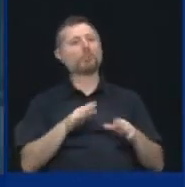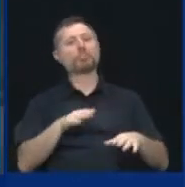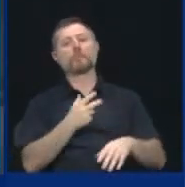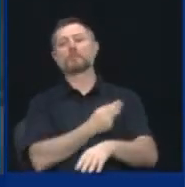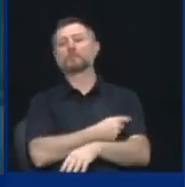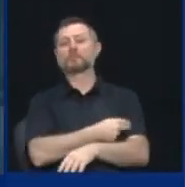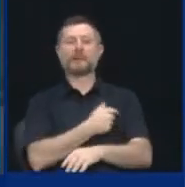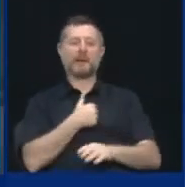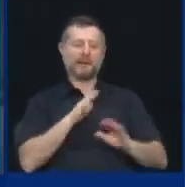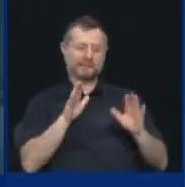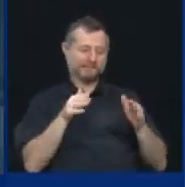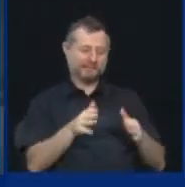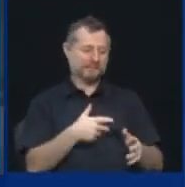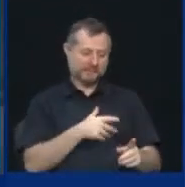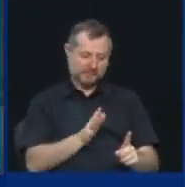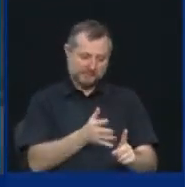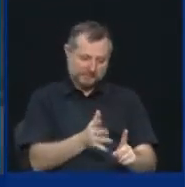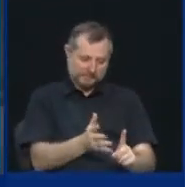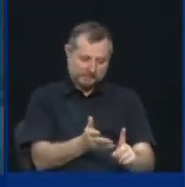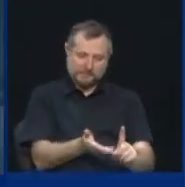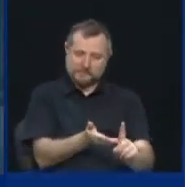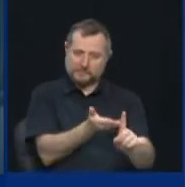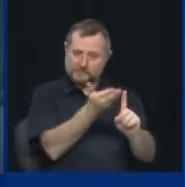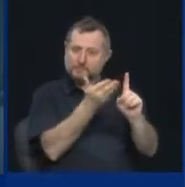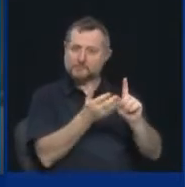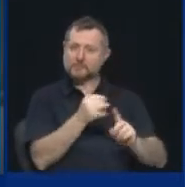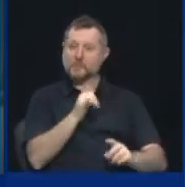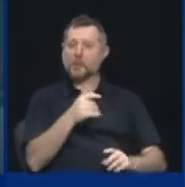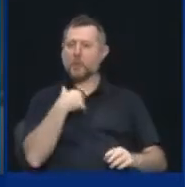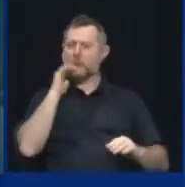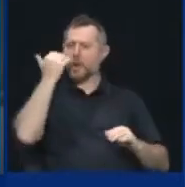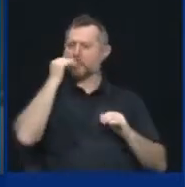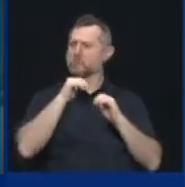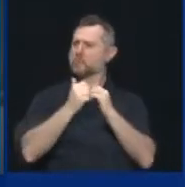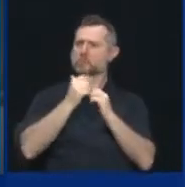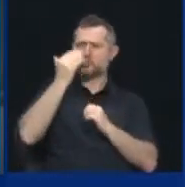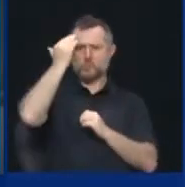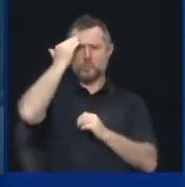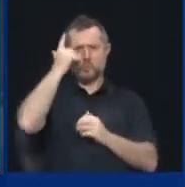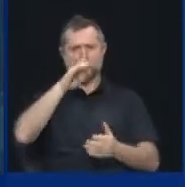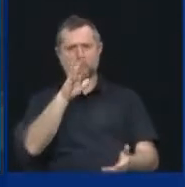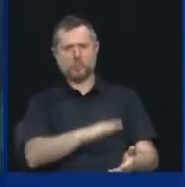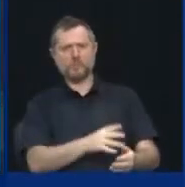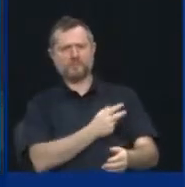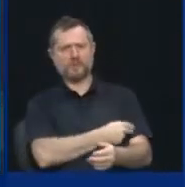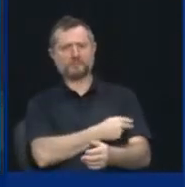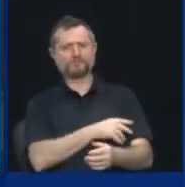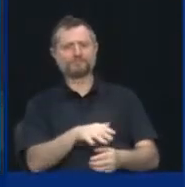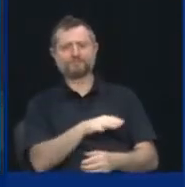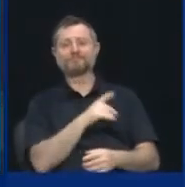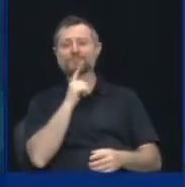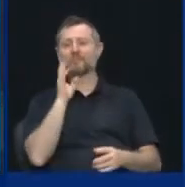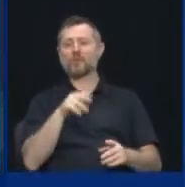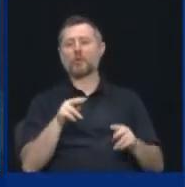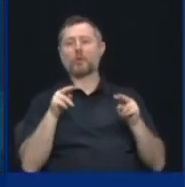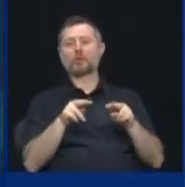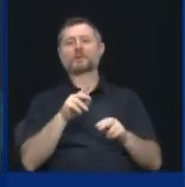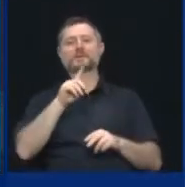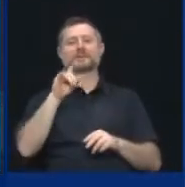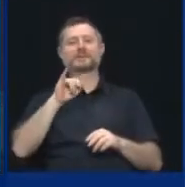A FOCUS ON THE PLACES THAT HEAV LOW VACCINATION RATES. WE NEED TO FOCUS ON THE PLACES THAT HAVE LOW VACCINATION